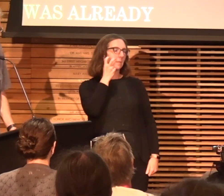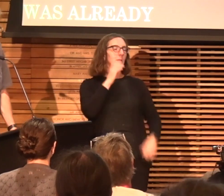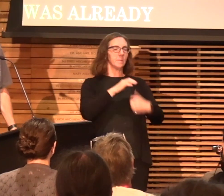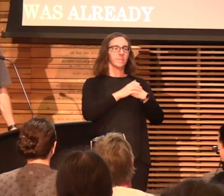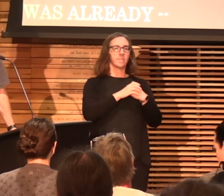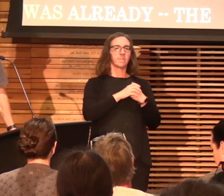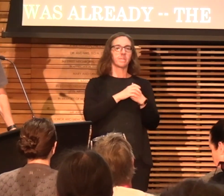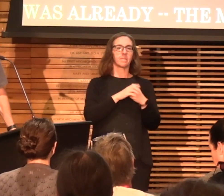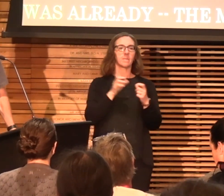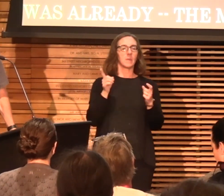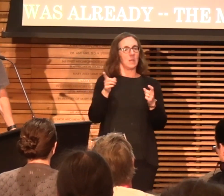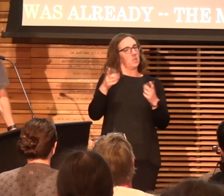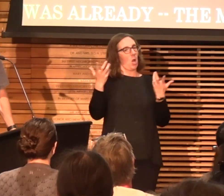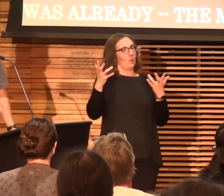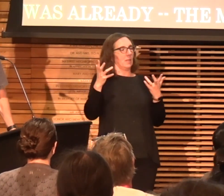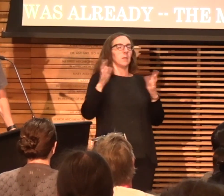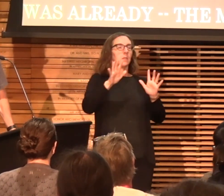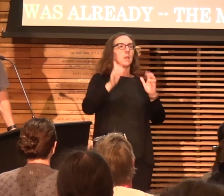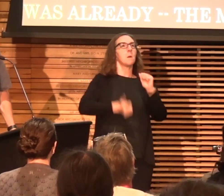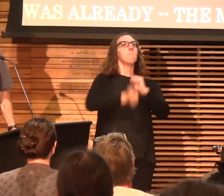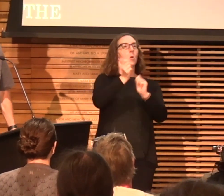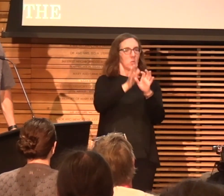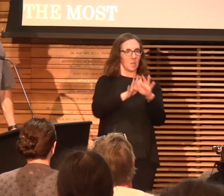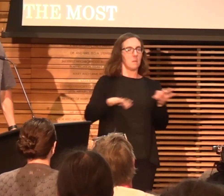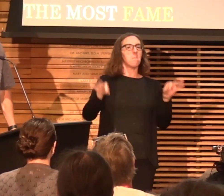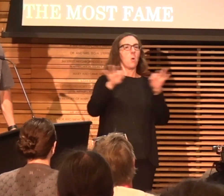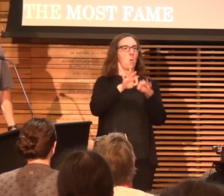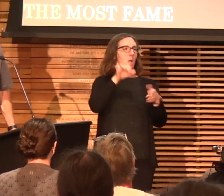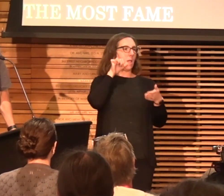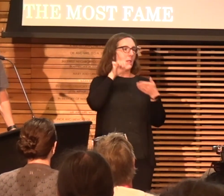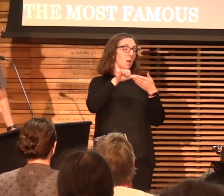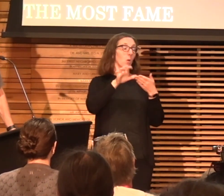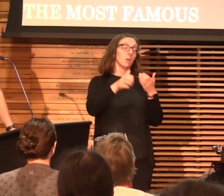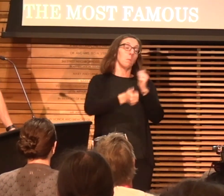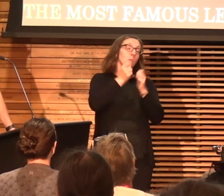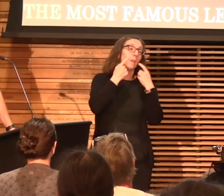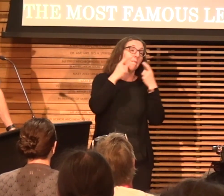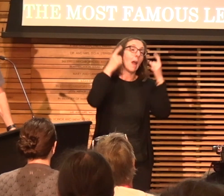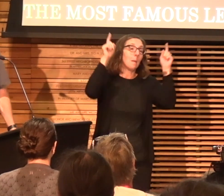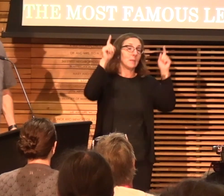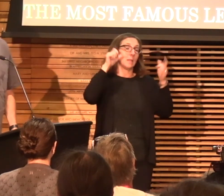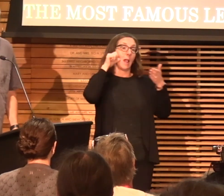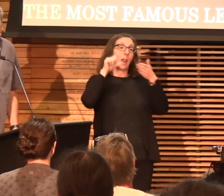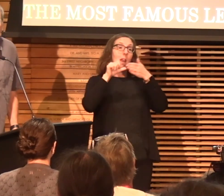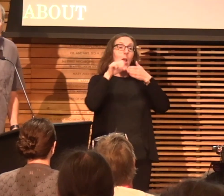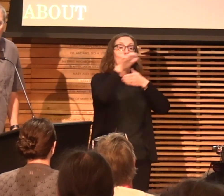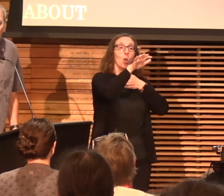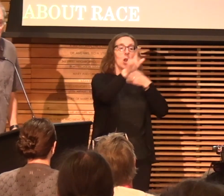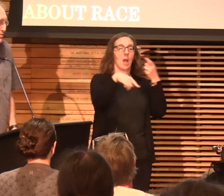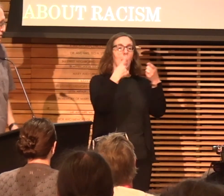The most important letter, and the most famous letter, that she ever wrote about racism and segregation